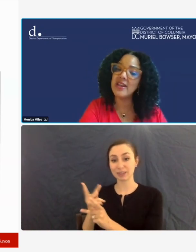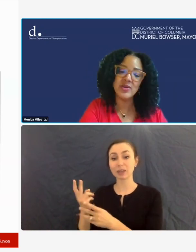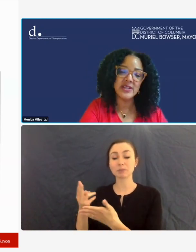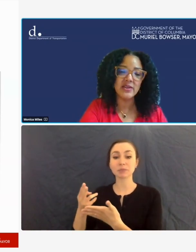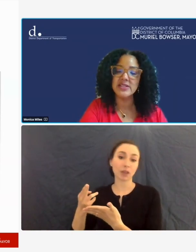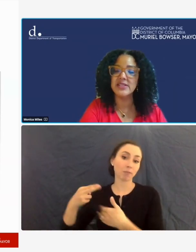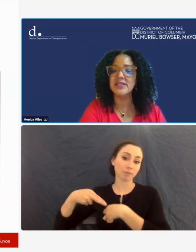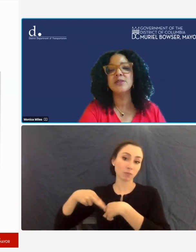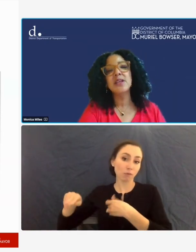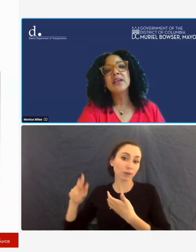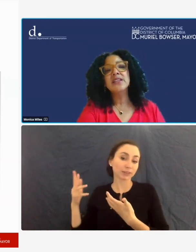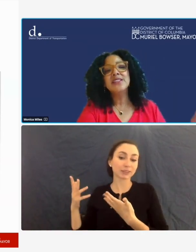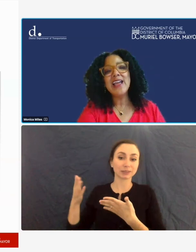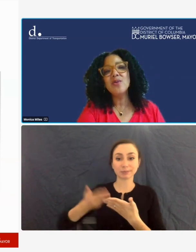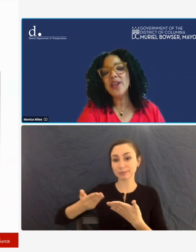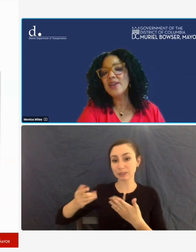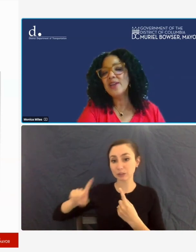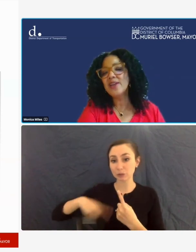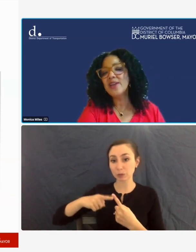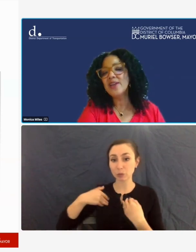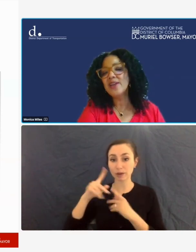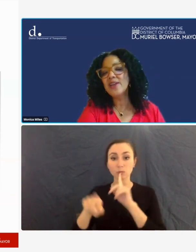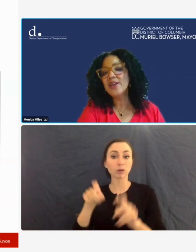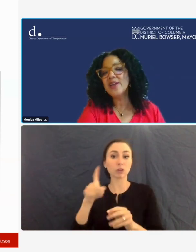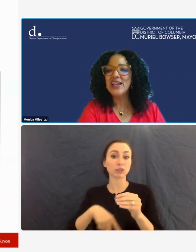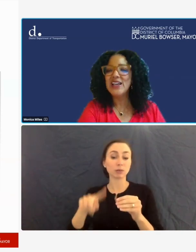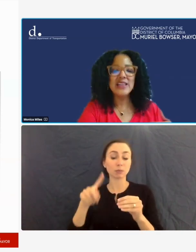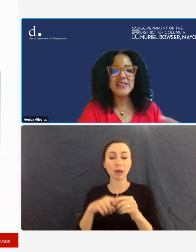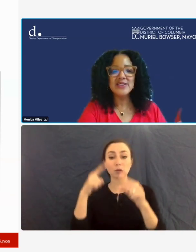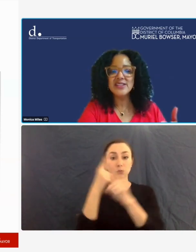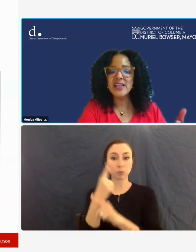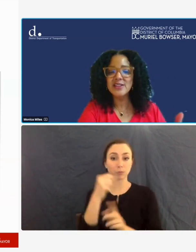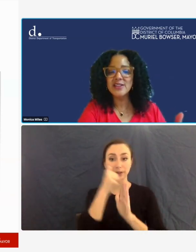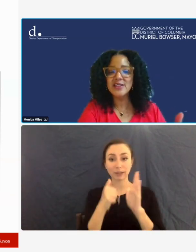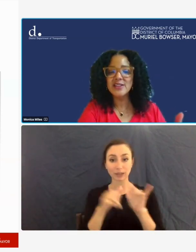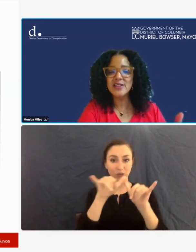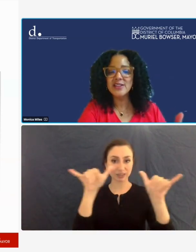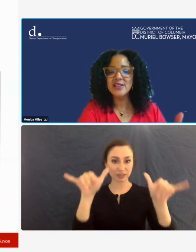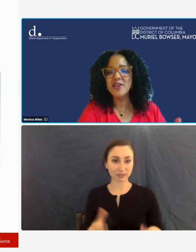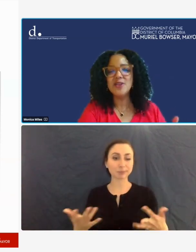accounting systems now we have another toolbox and there's a little bit of overlap here but